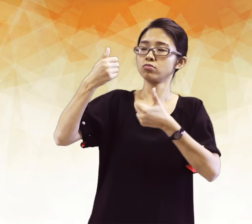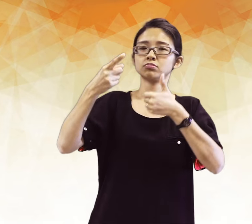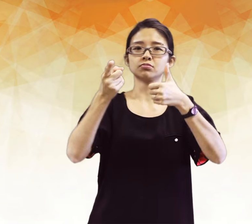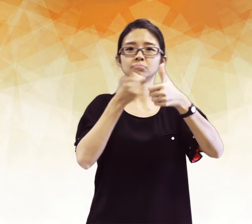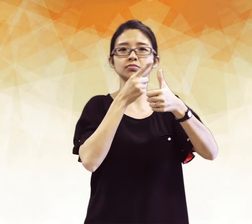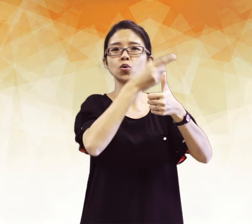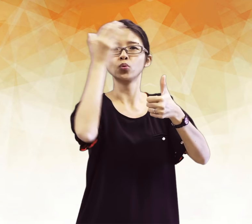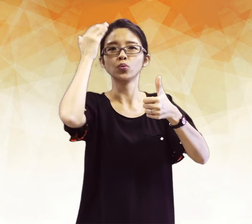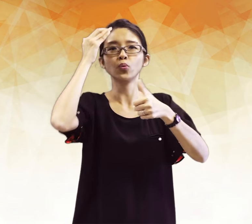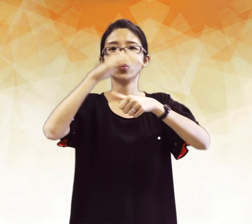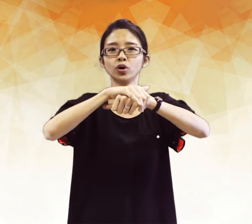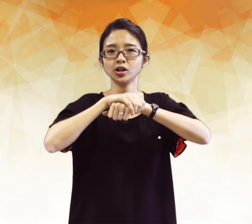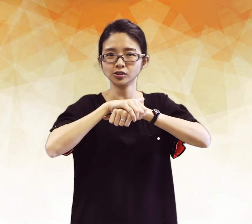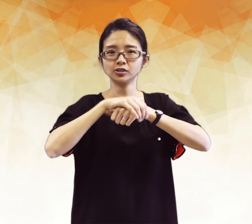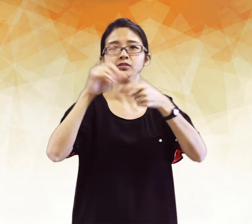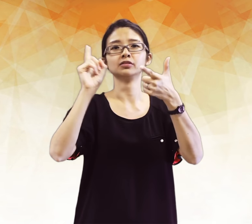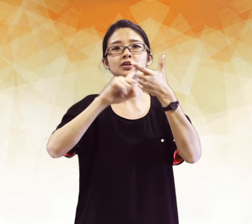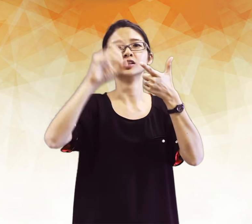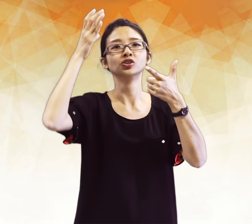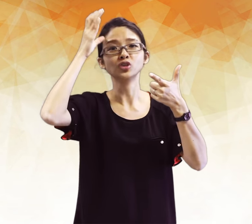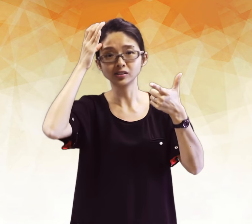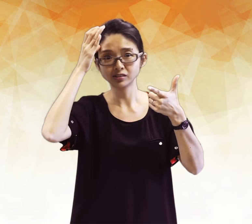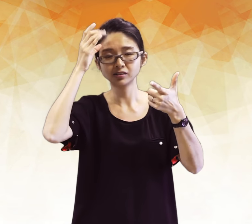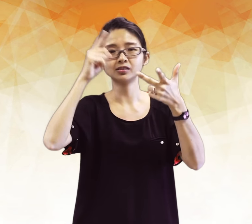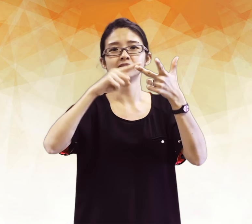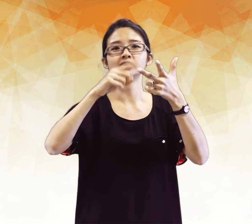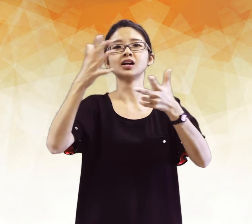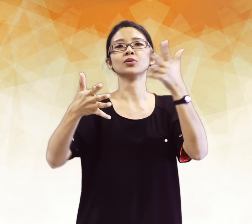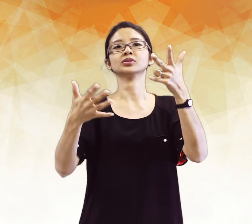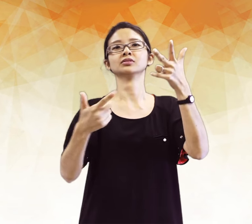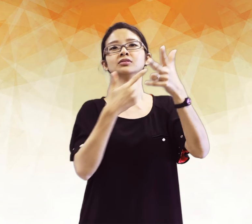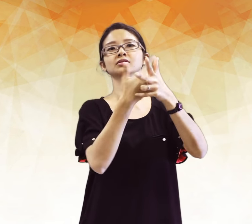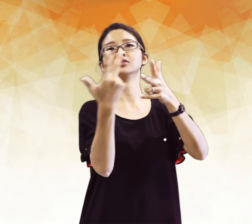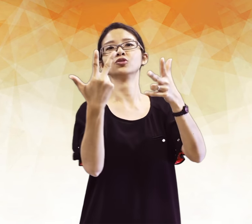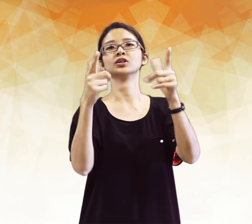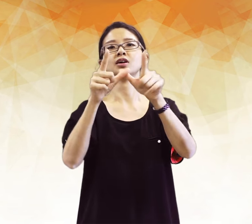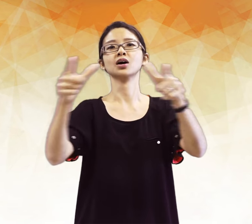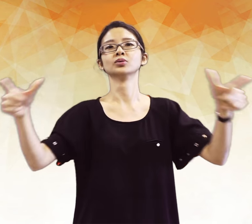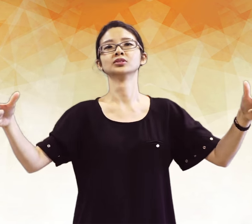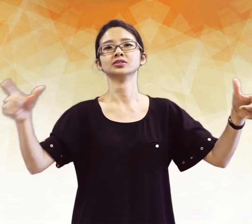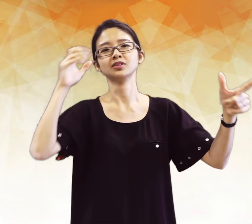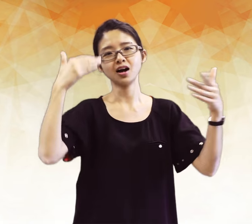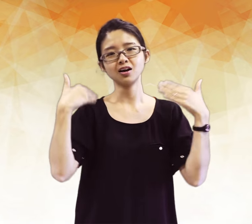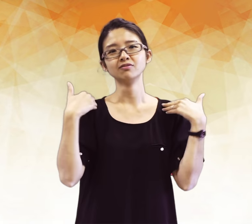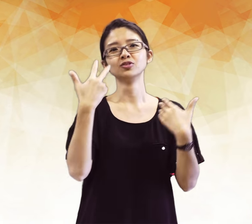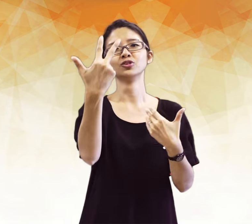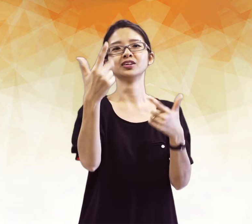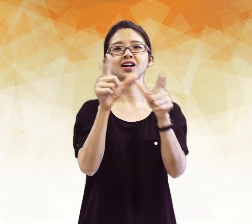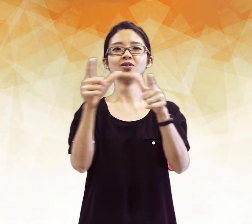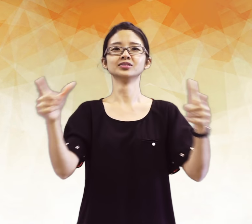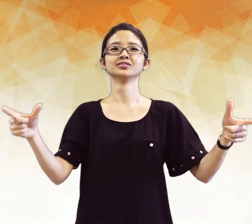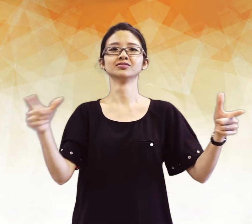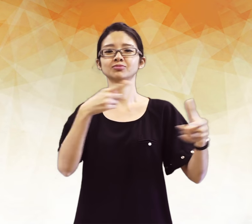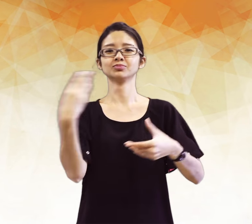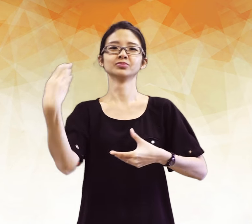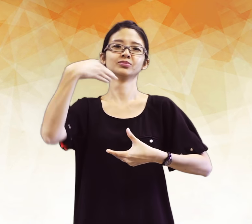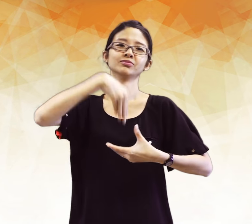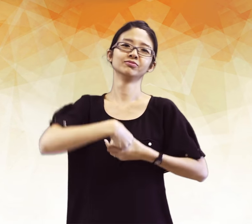He answered no, because he knows 3 languages - English, Chinese and sign language. He is trilingual.